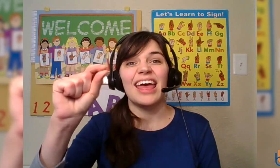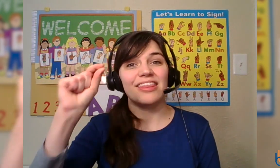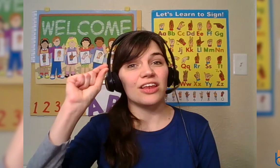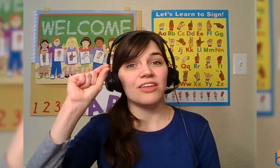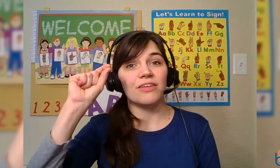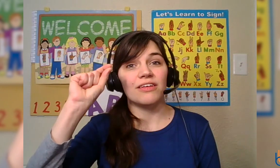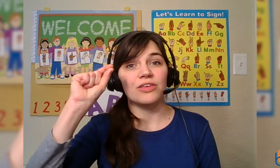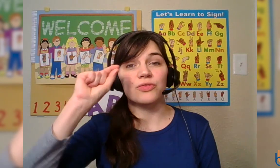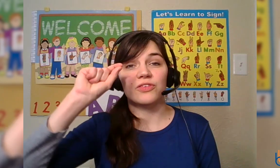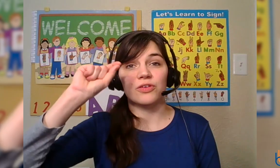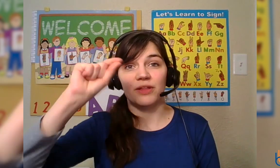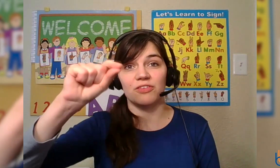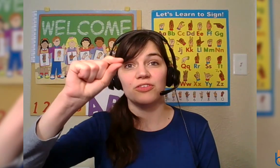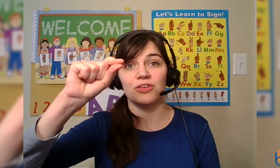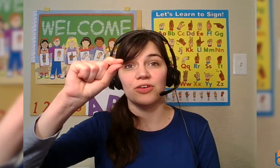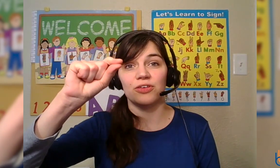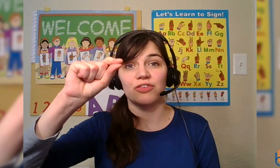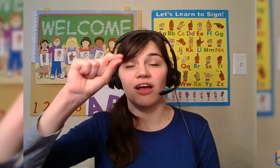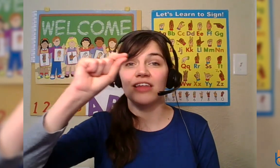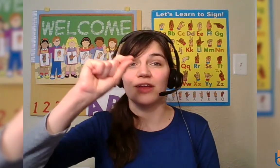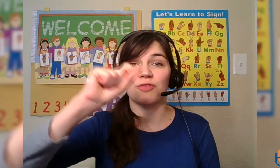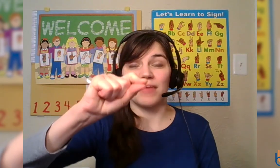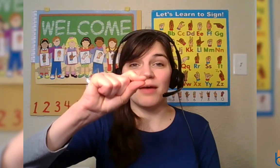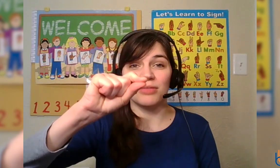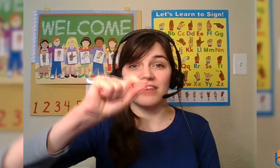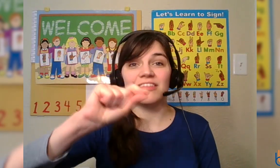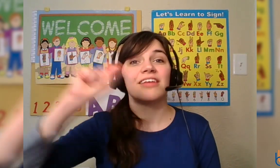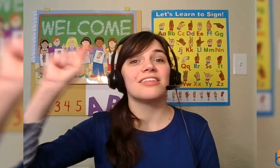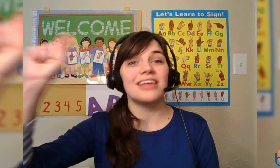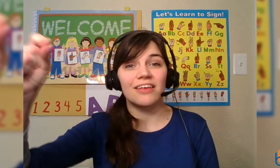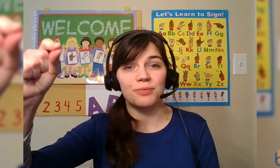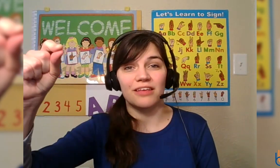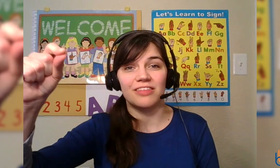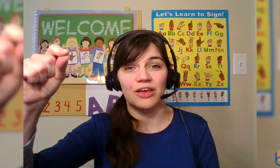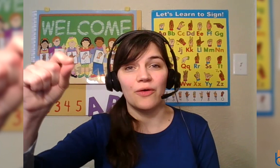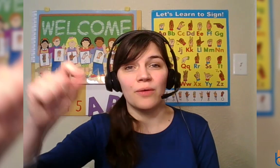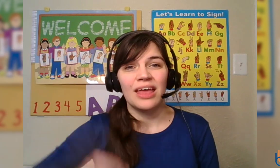then, use your pencil to draw a line from that place to the next place they go. And